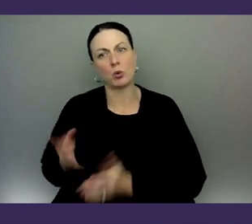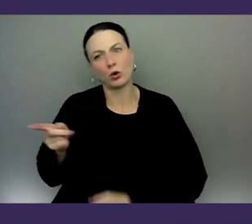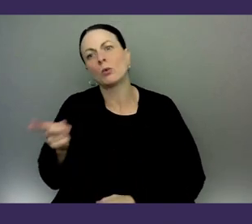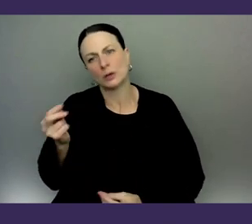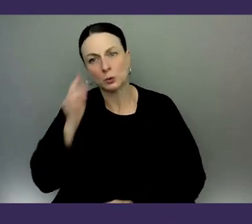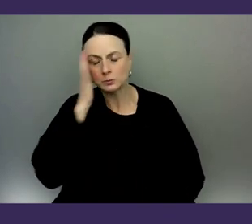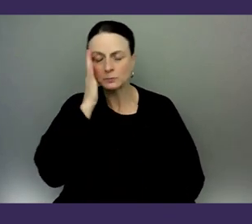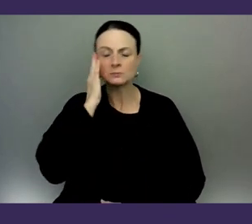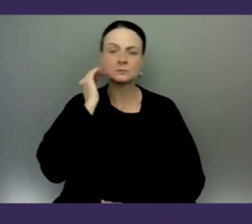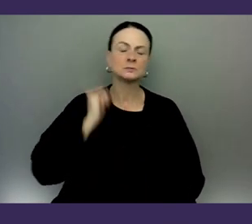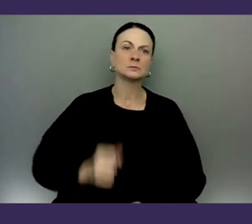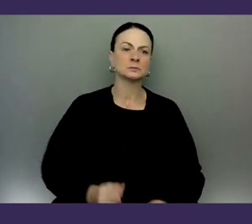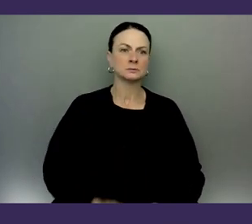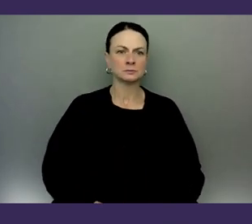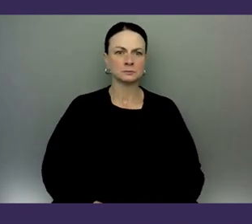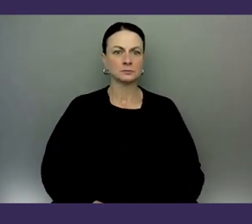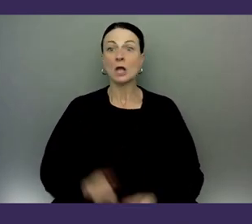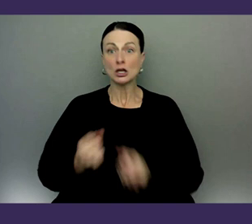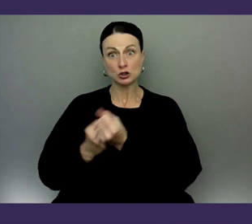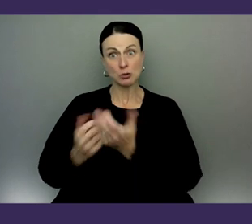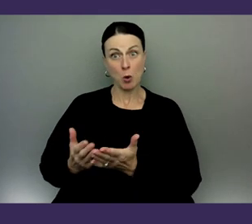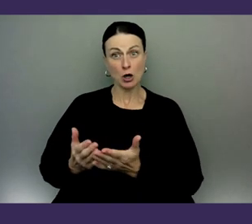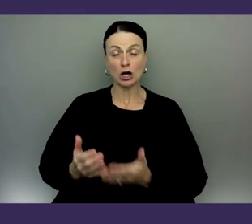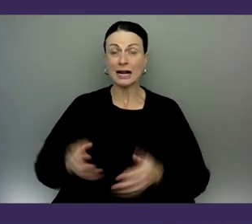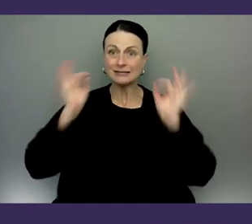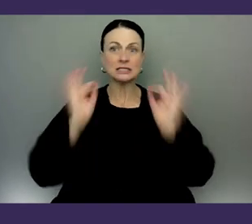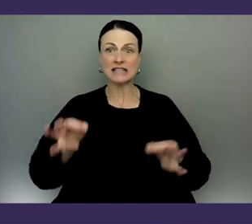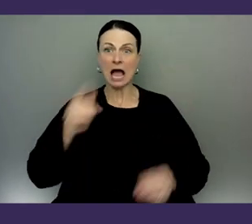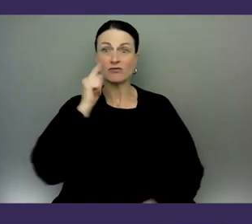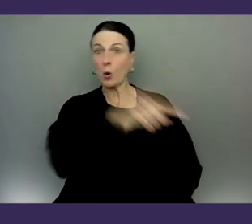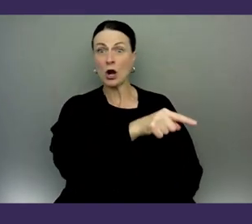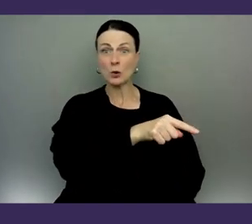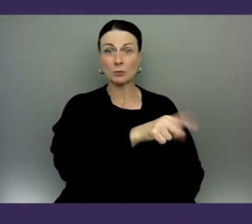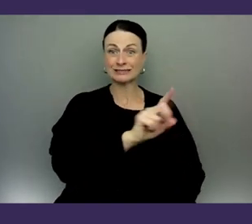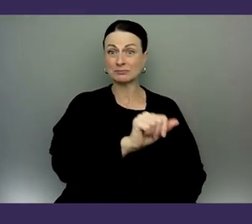So a supporter does not make decisions for the individual with a disability,